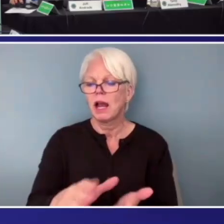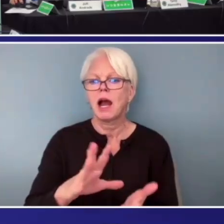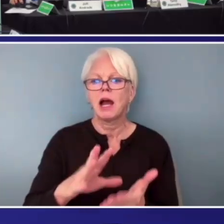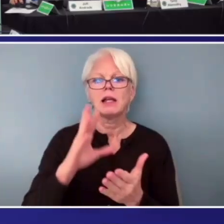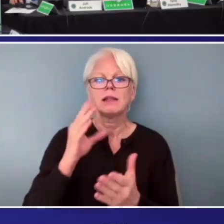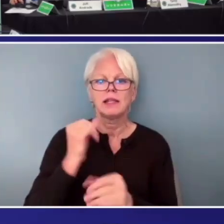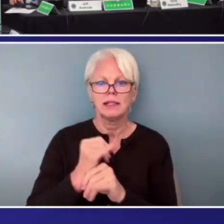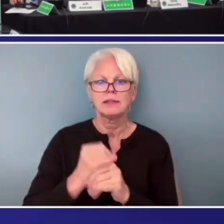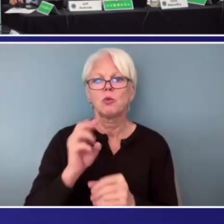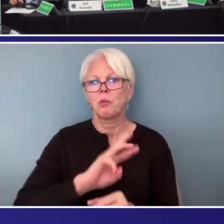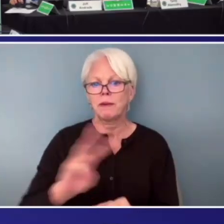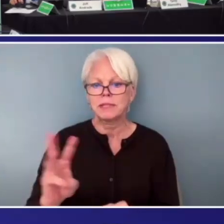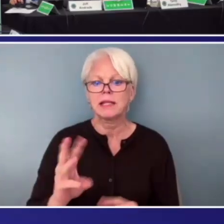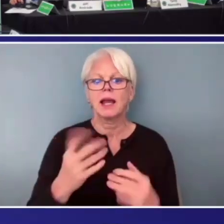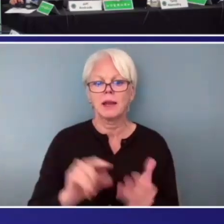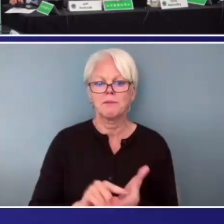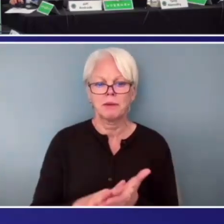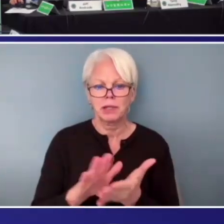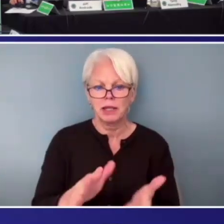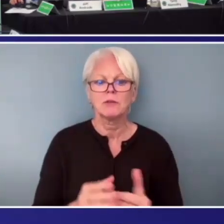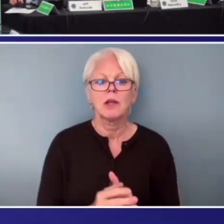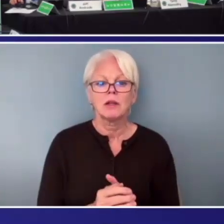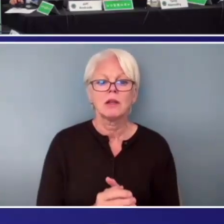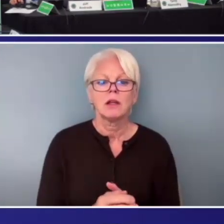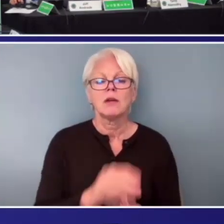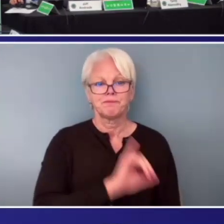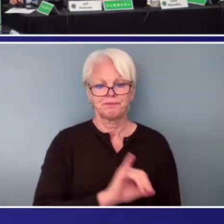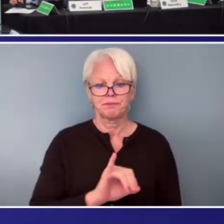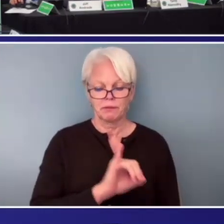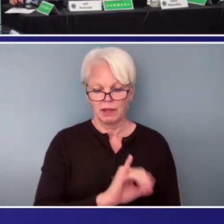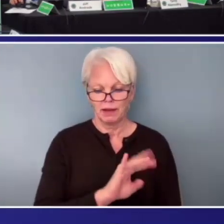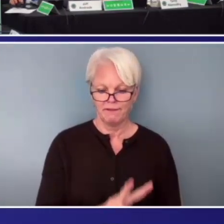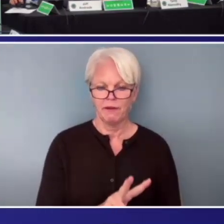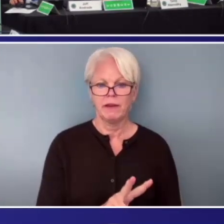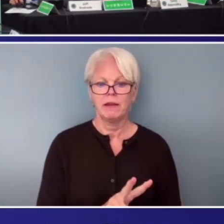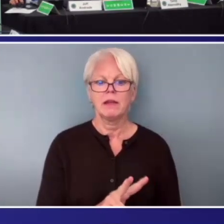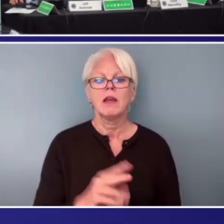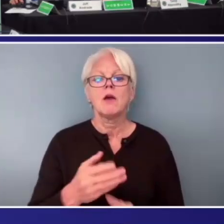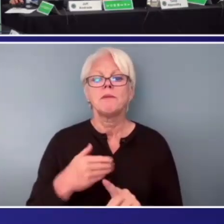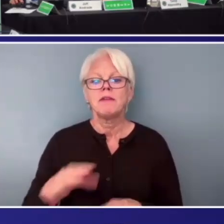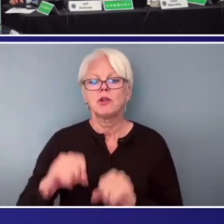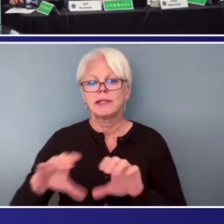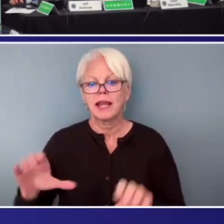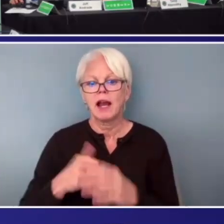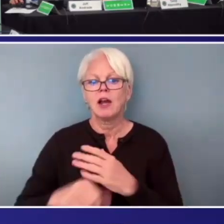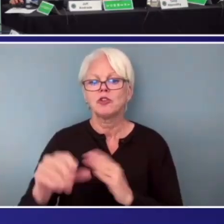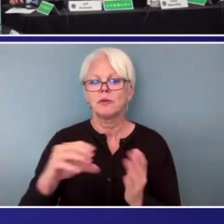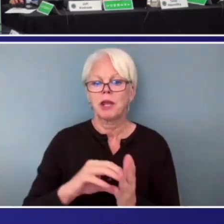Romanette number four, prior to taking such action under paragraph (l)(2) Romanette one of this section, an institution must notify the student who